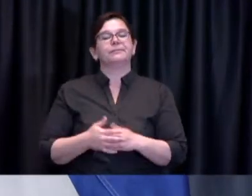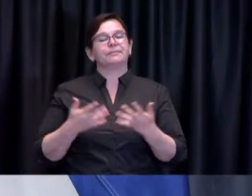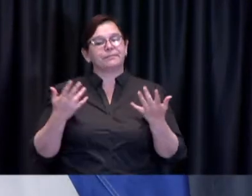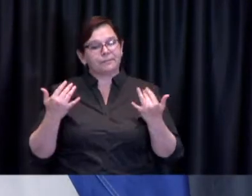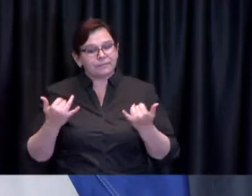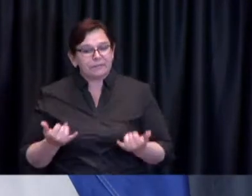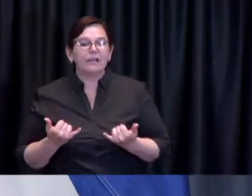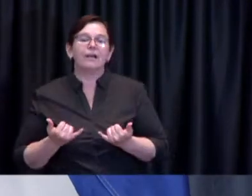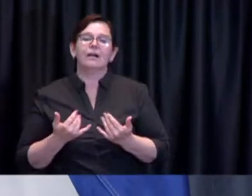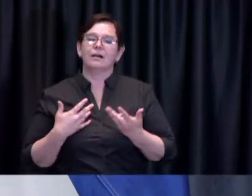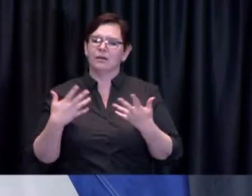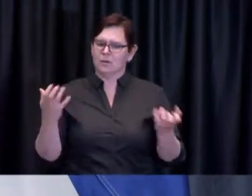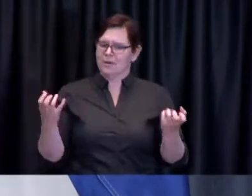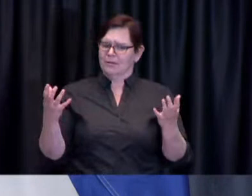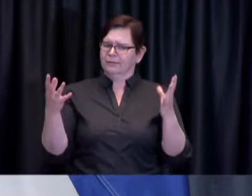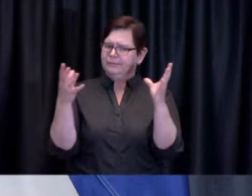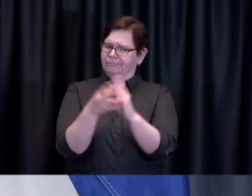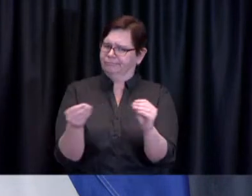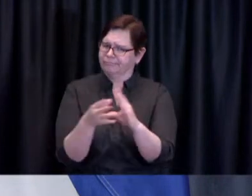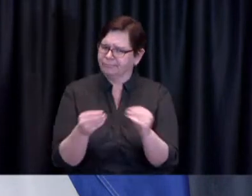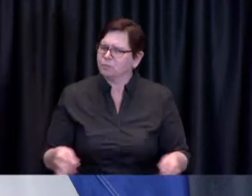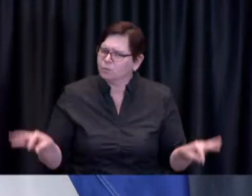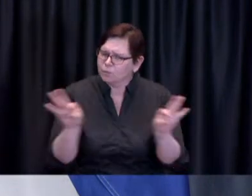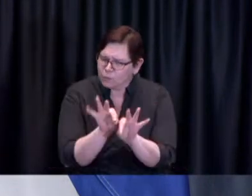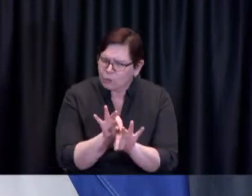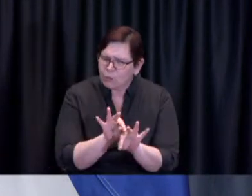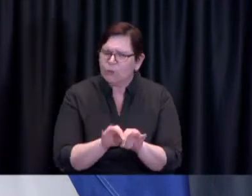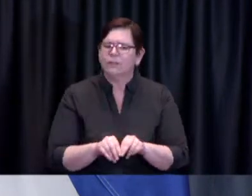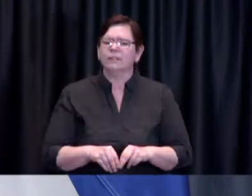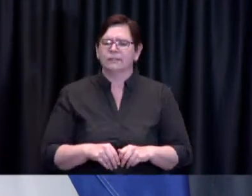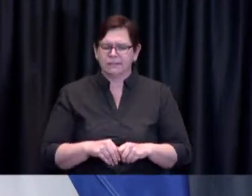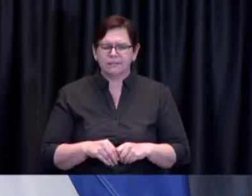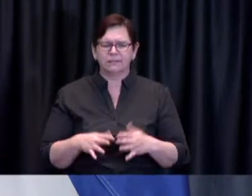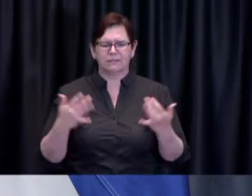subject I know that there are people in our city right now many people in our city who are deeply